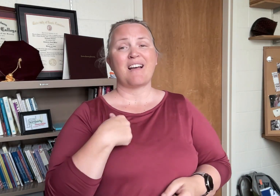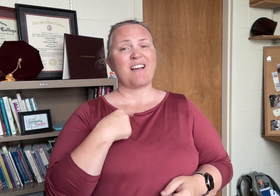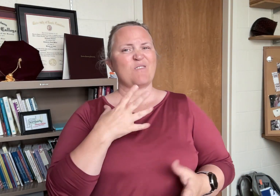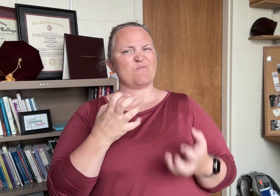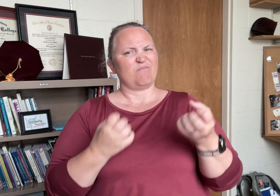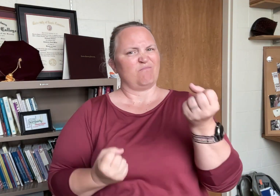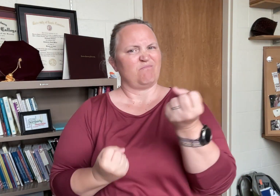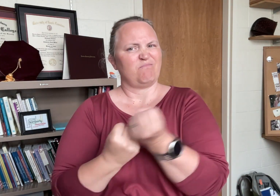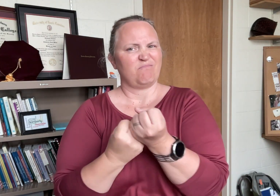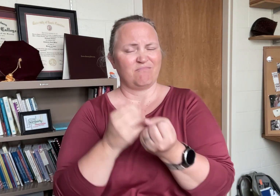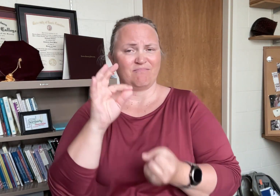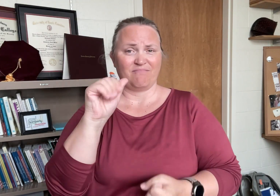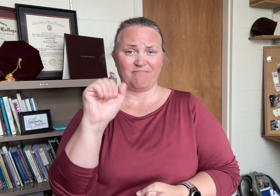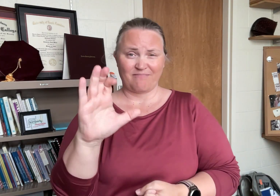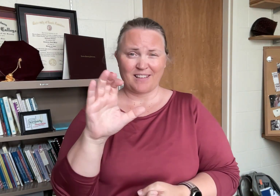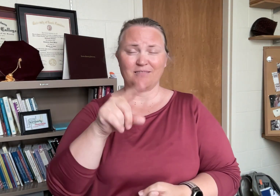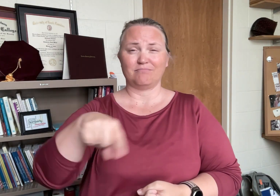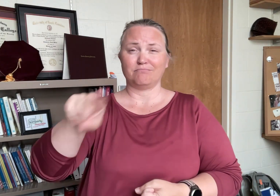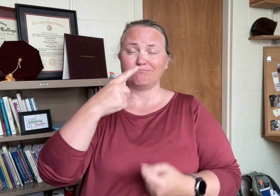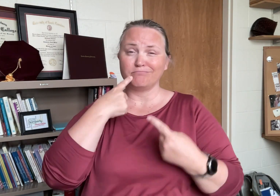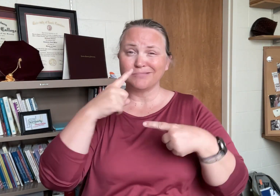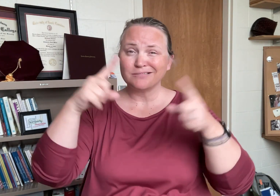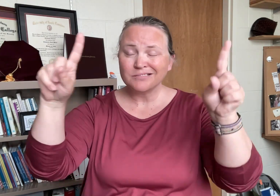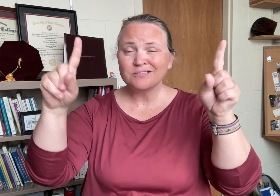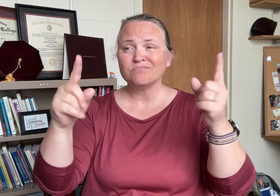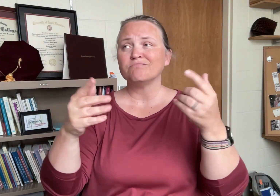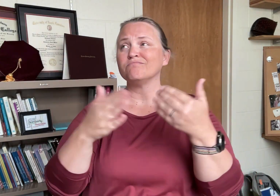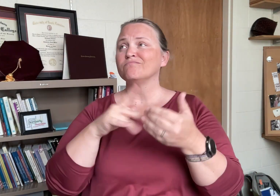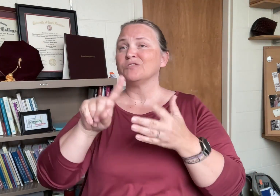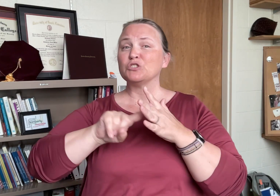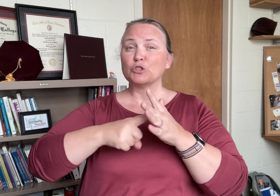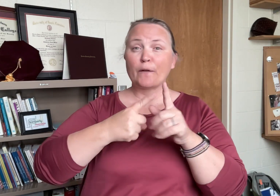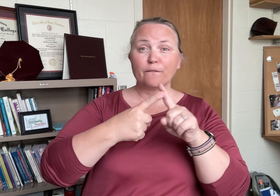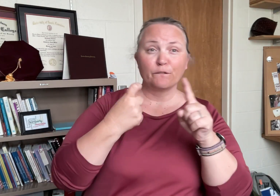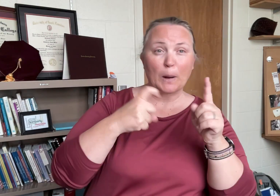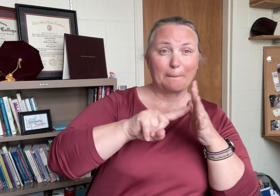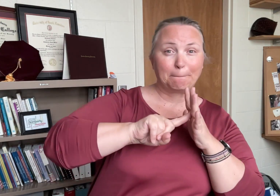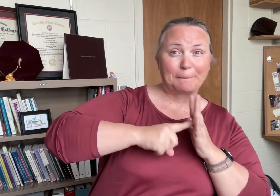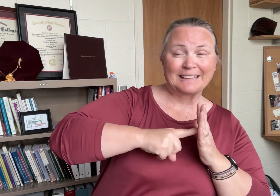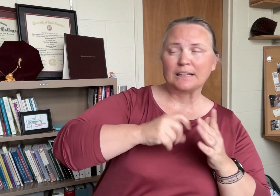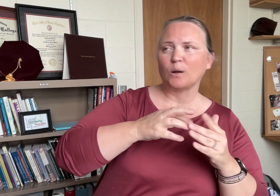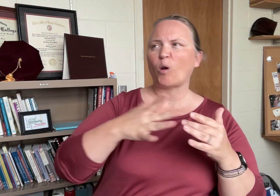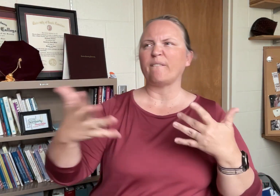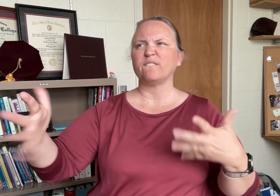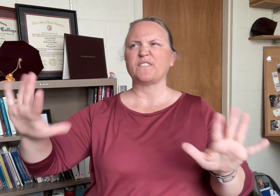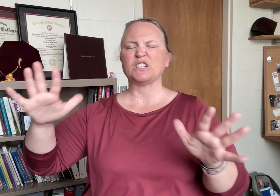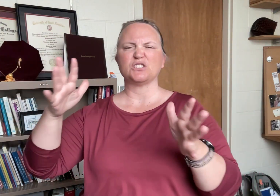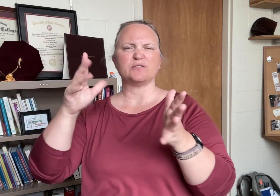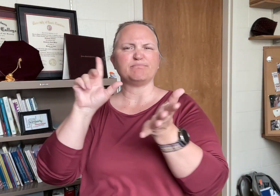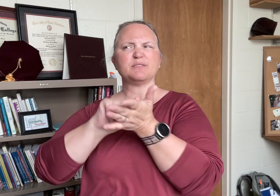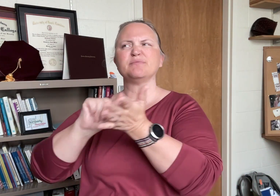to supporting faculty in their success, no matter where they're starting, if it's just from the beginning, or they've already published lots of articles and